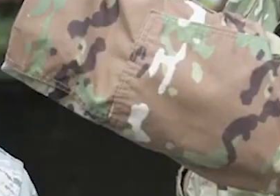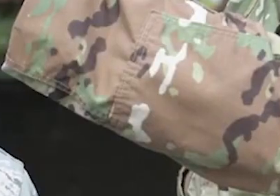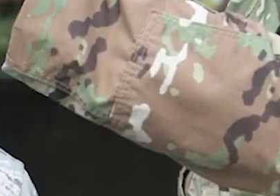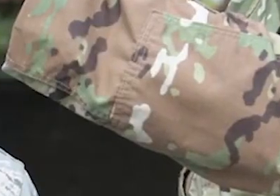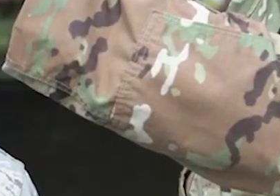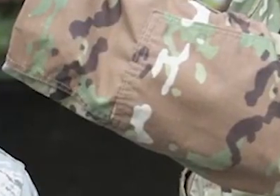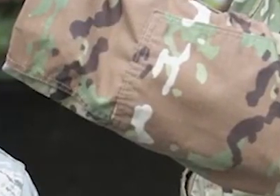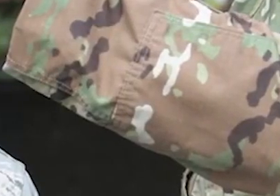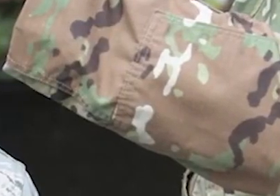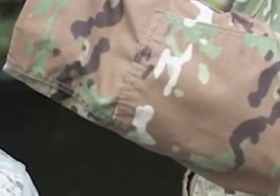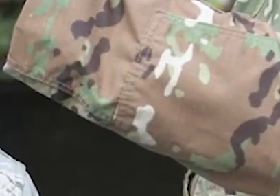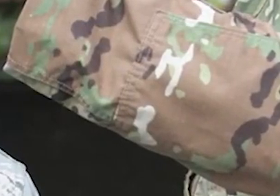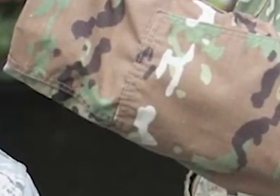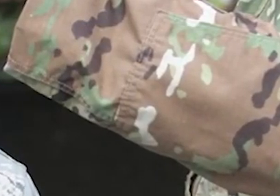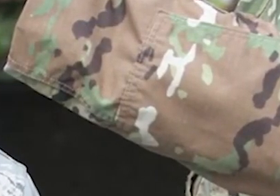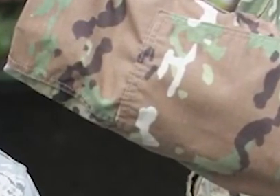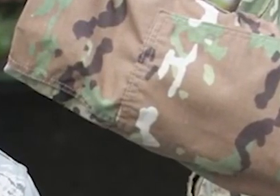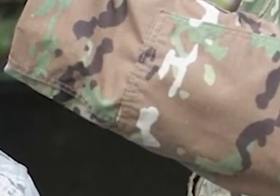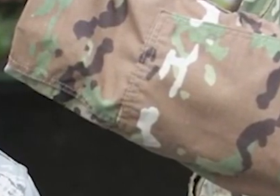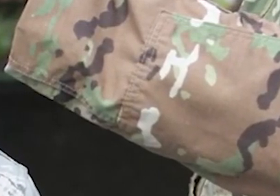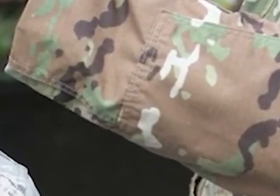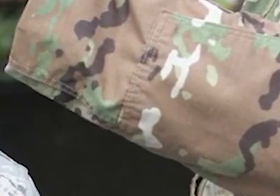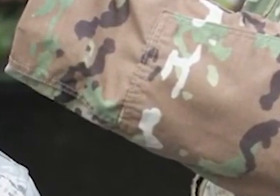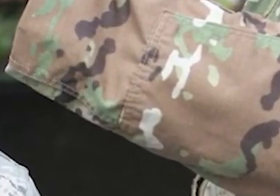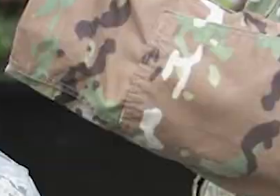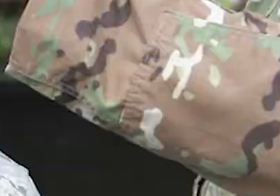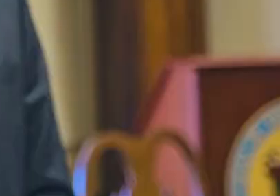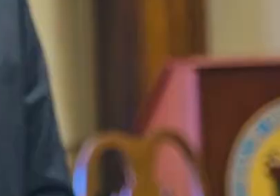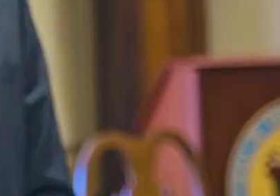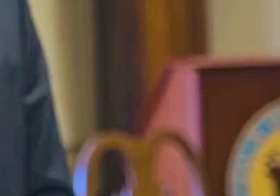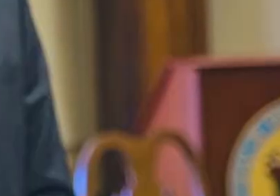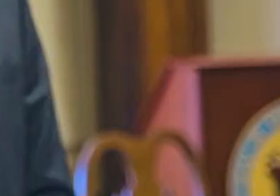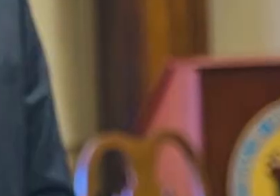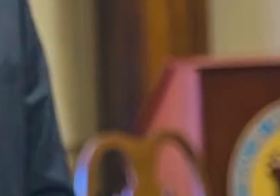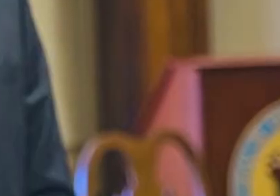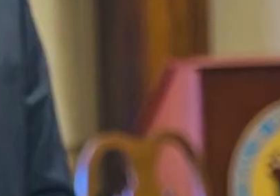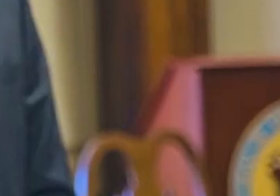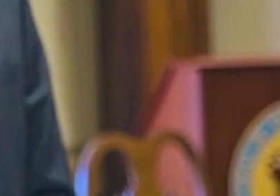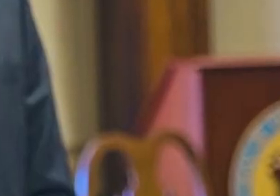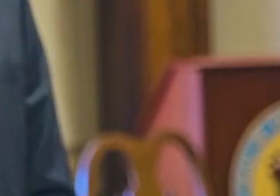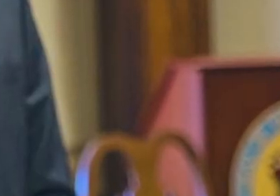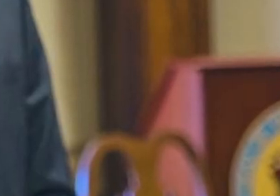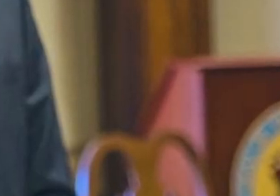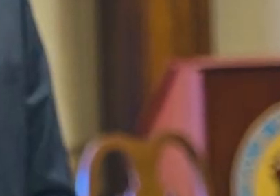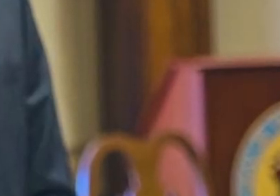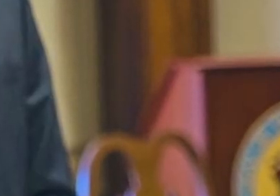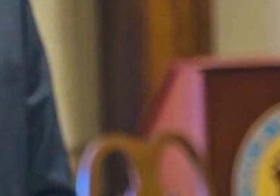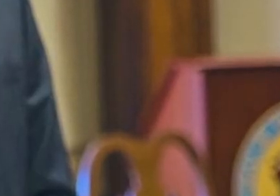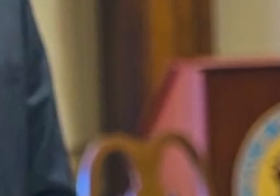they will carry on and do a great job. And I just wanted to fly and I want to fly in the military.